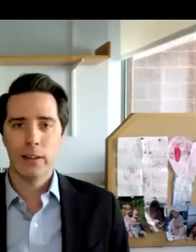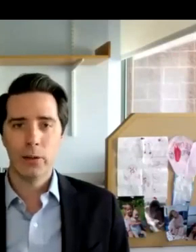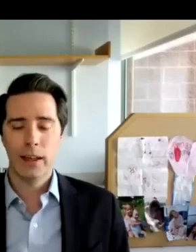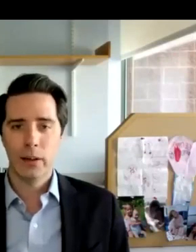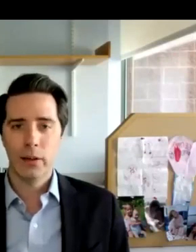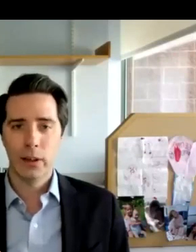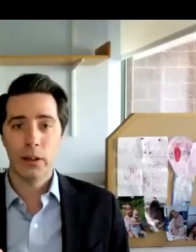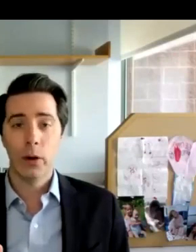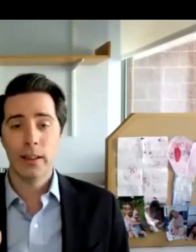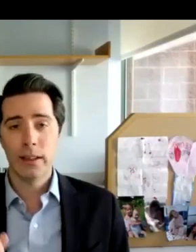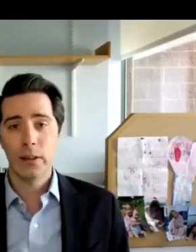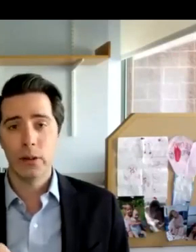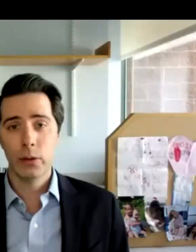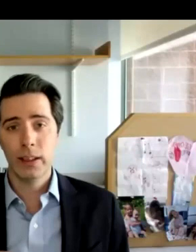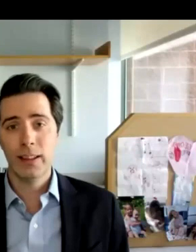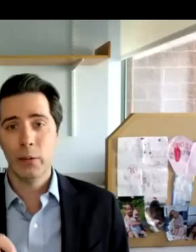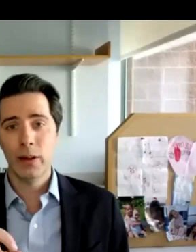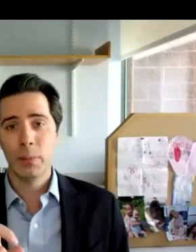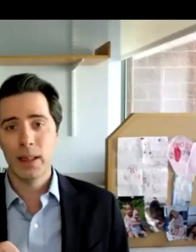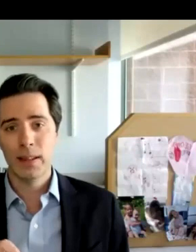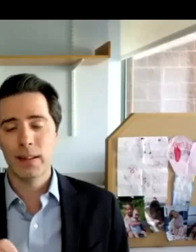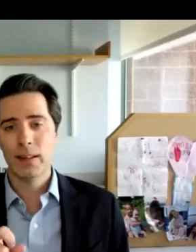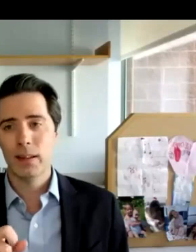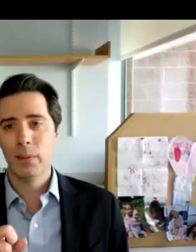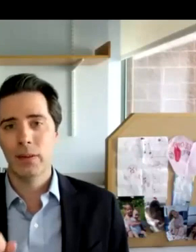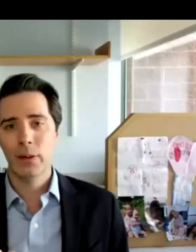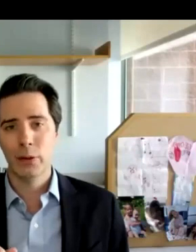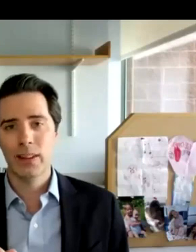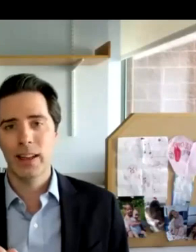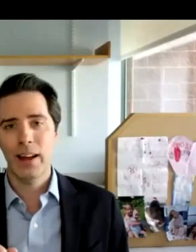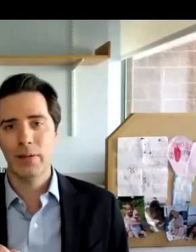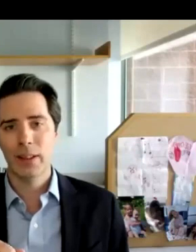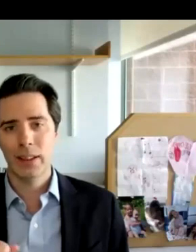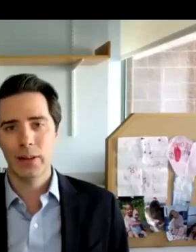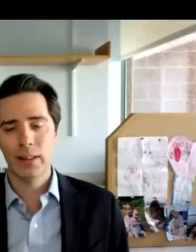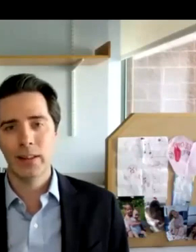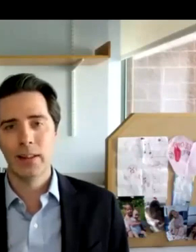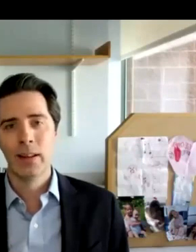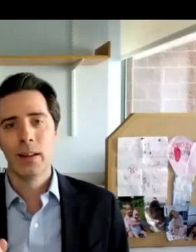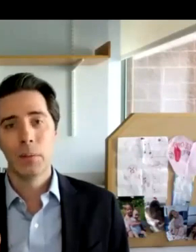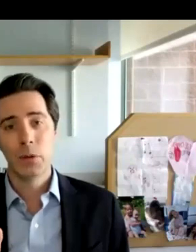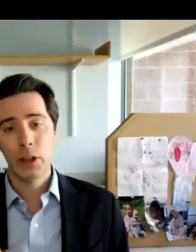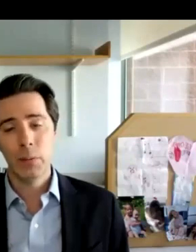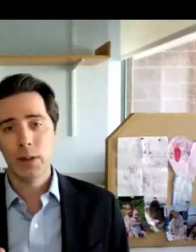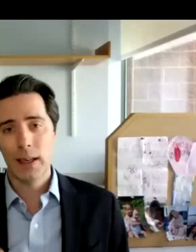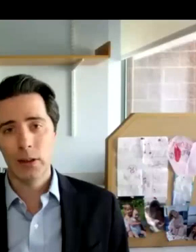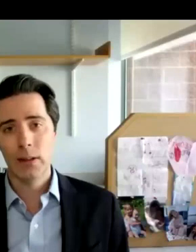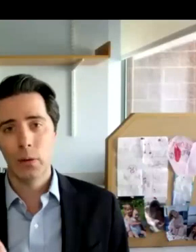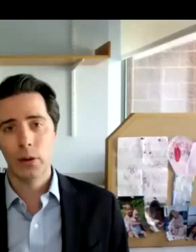on new technology so I still do think that we are missing some individuals